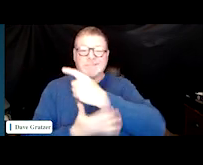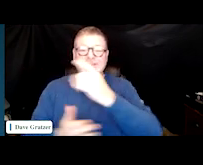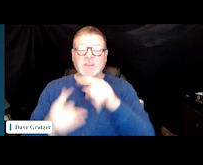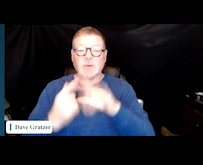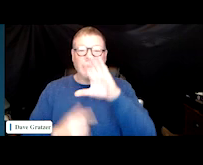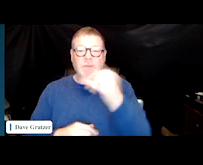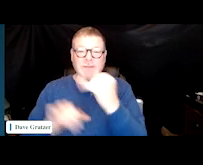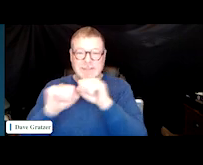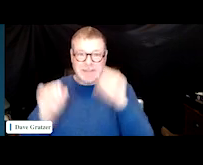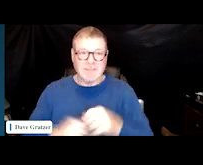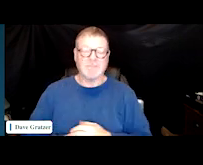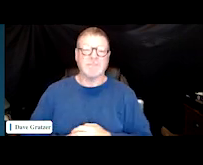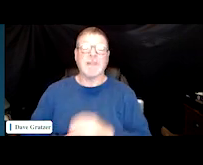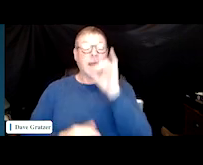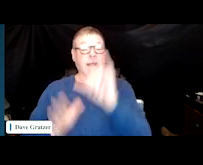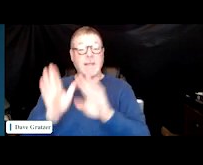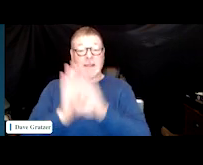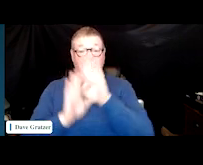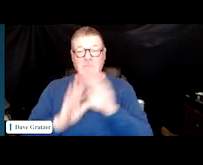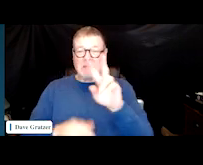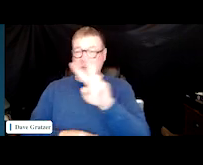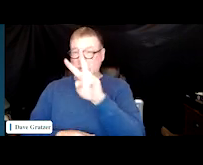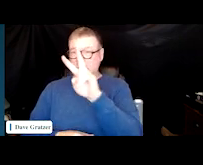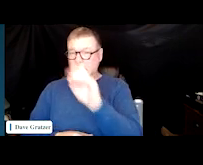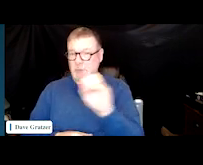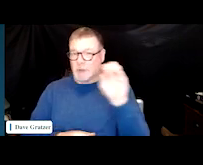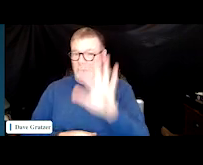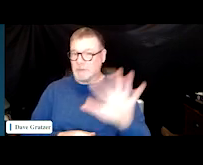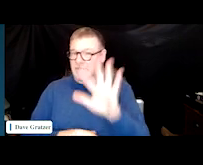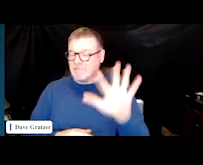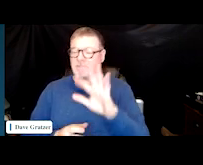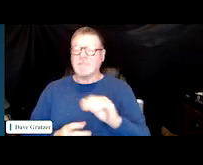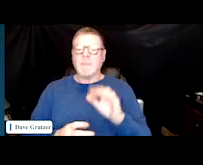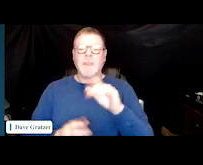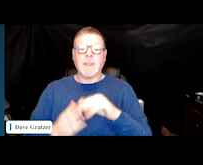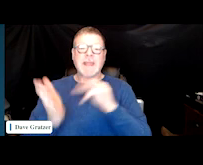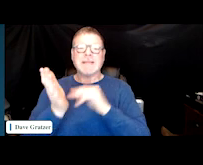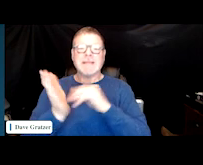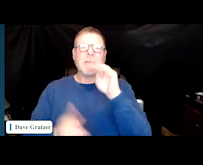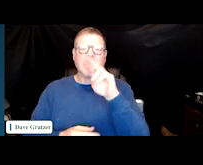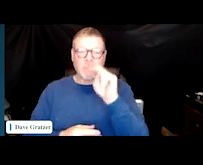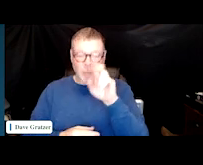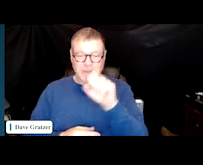It's a model that was developed in the mid-2000s by doctors Mark Munetz and Patty Griffin,